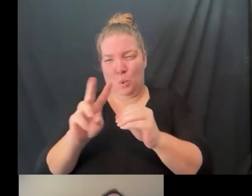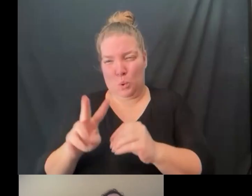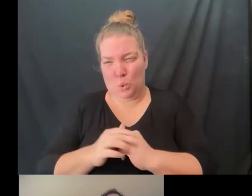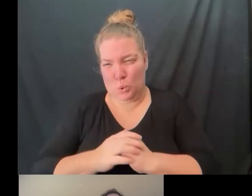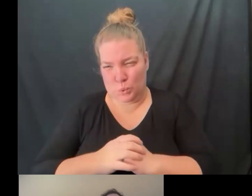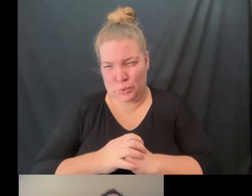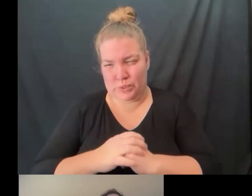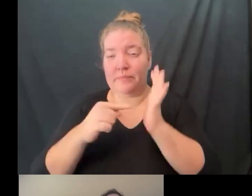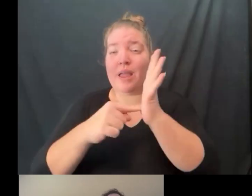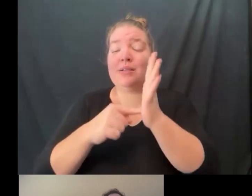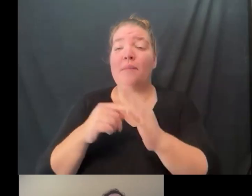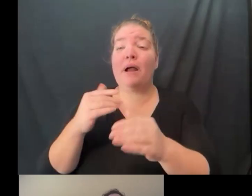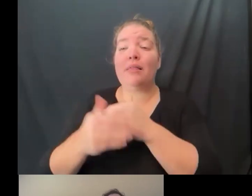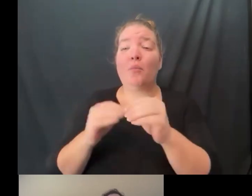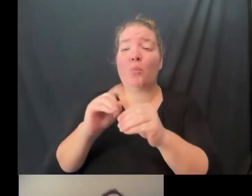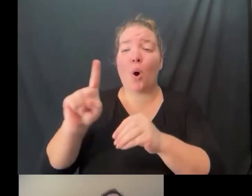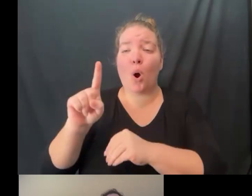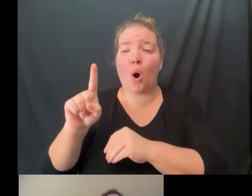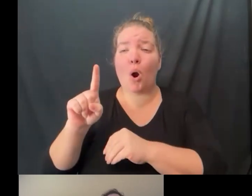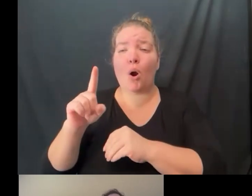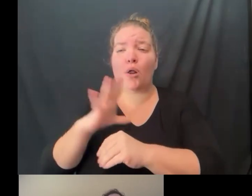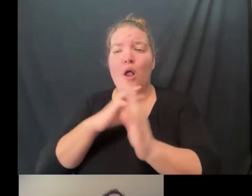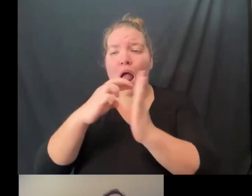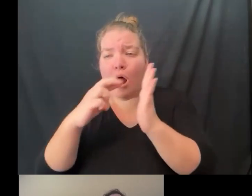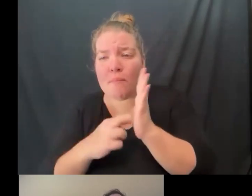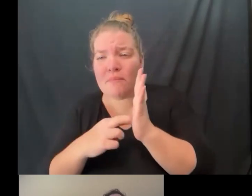for example, the fact that what Phase 1 regs say